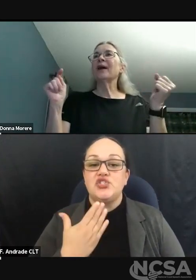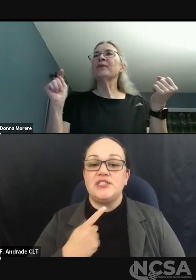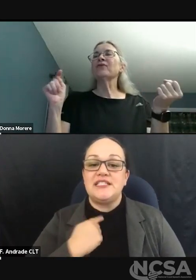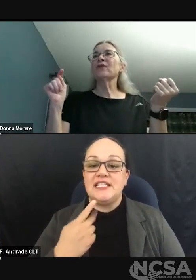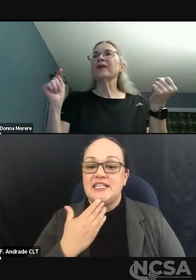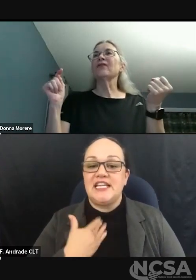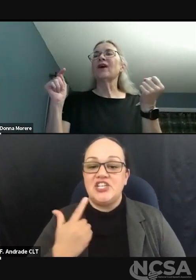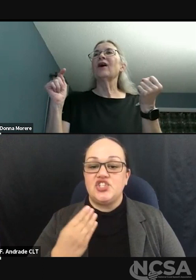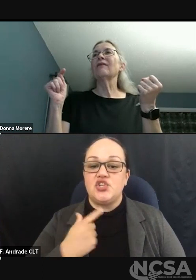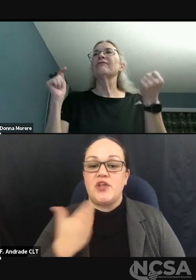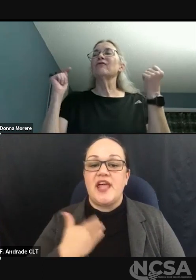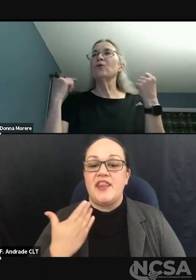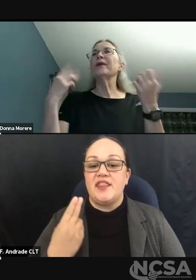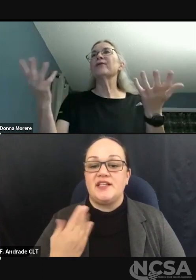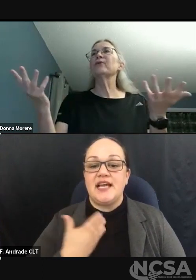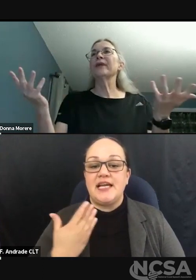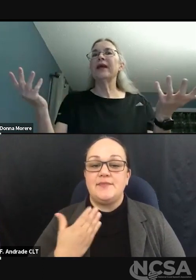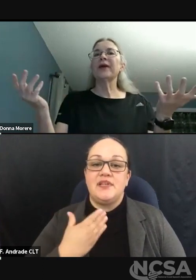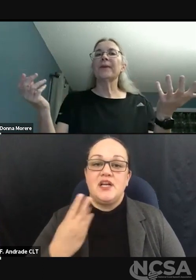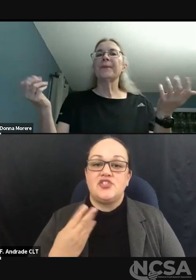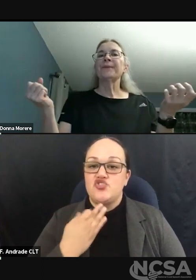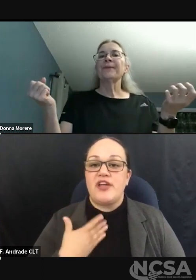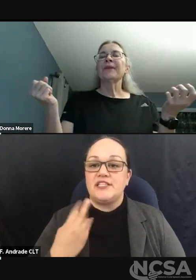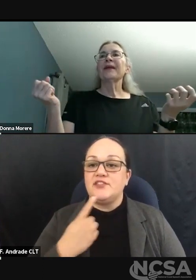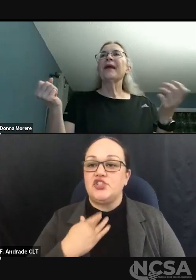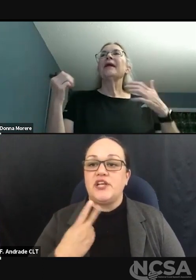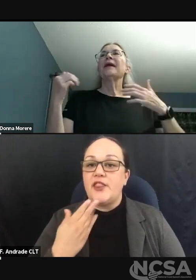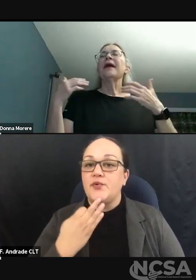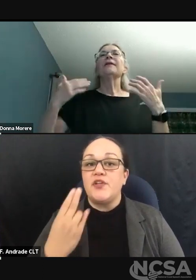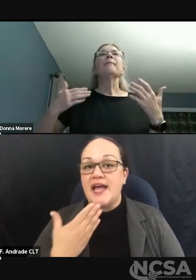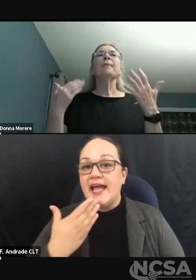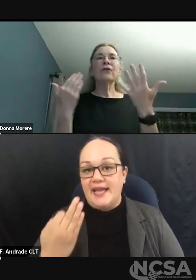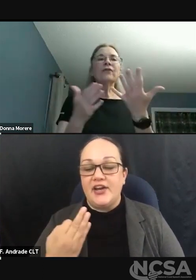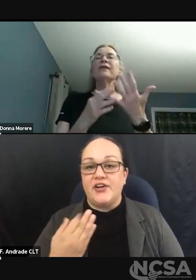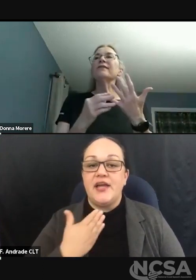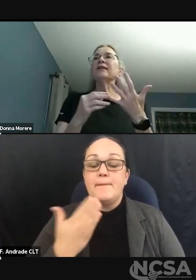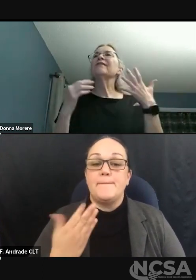time constraints of doing it through the air. Okay, that most of these kids